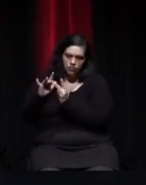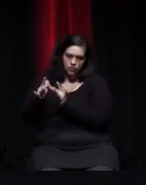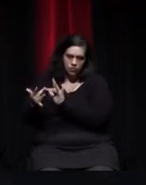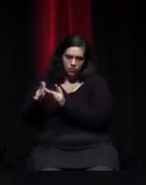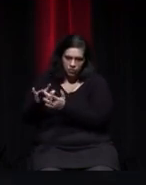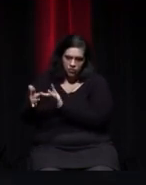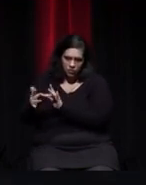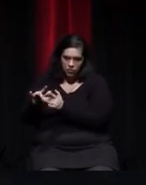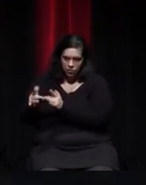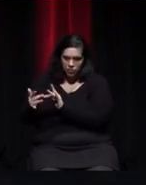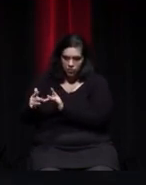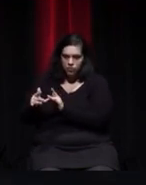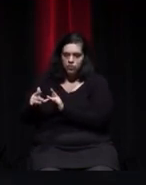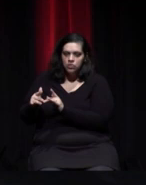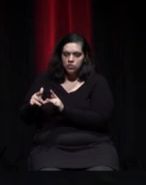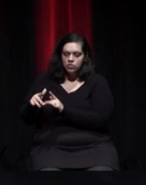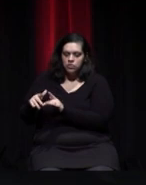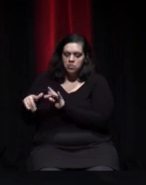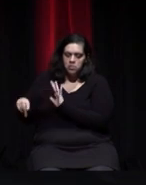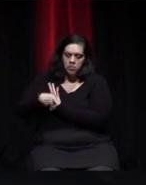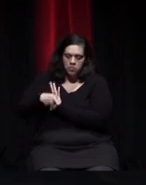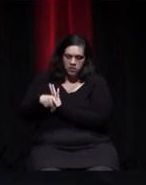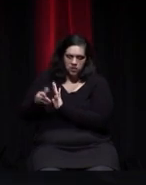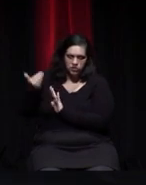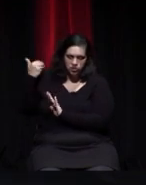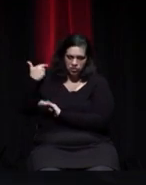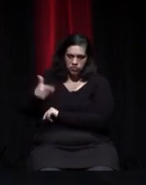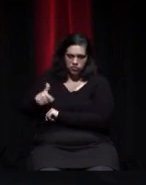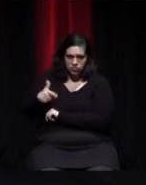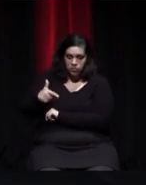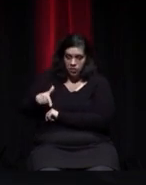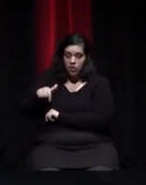that didn't exist before. It has an owner.